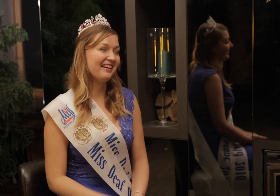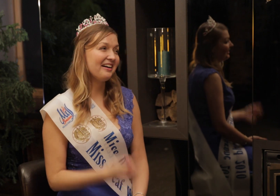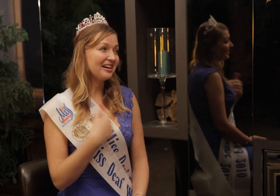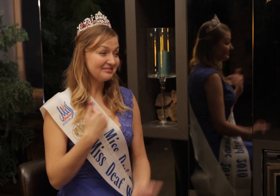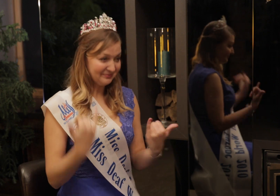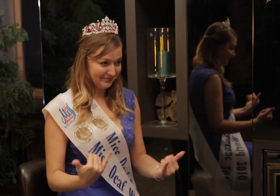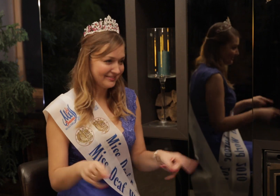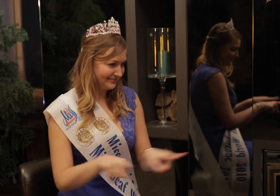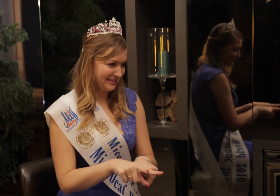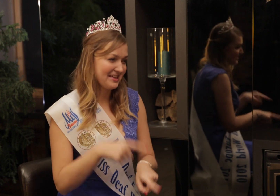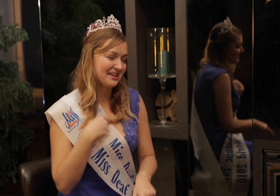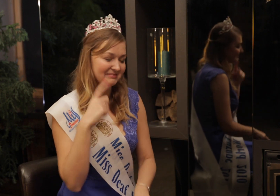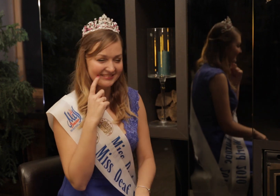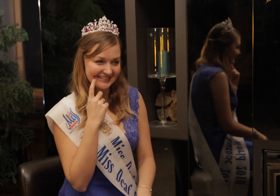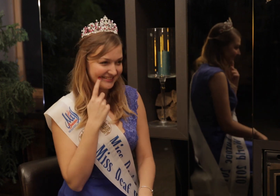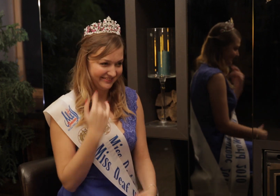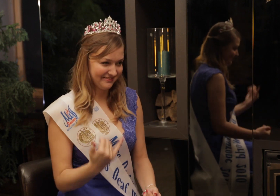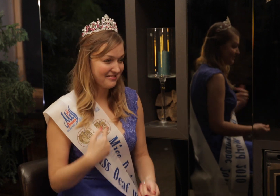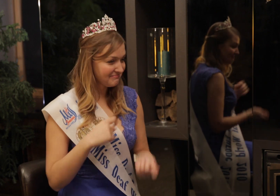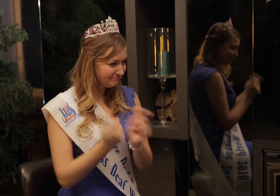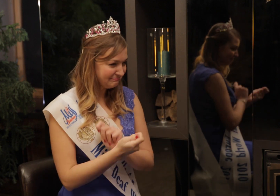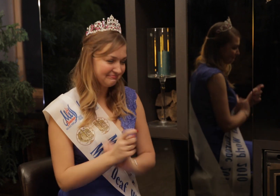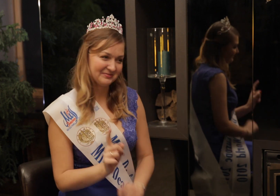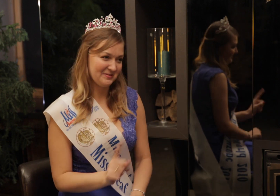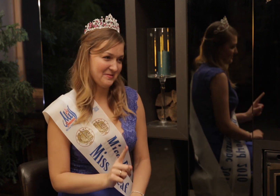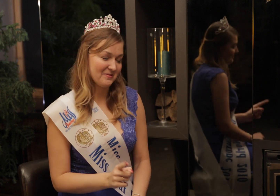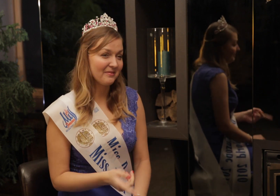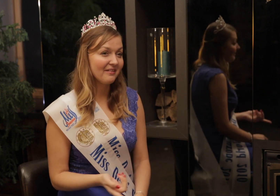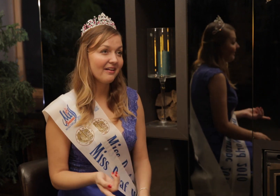The truth is, I am still very shy.